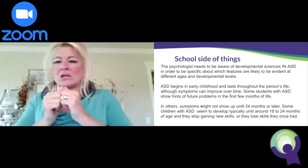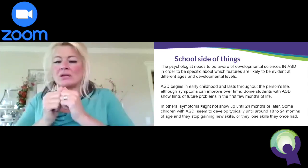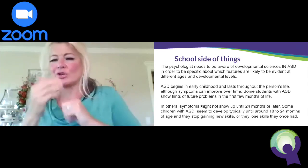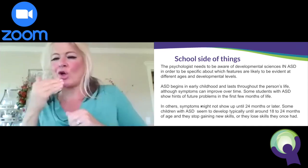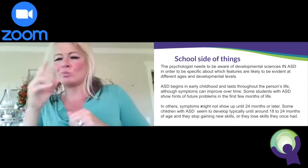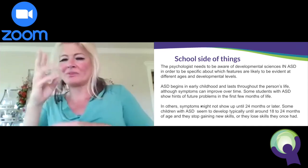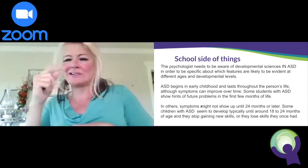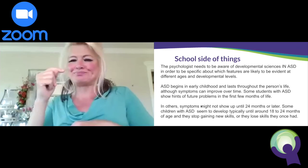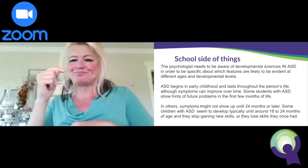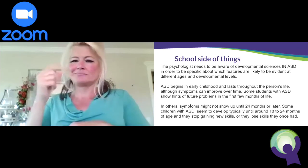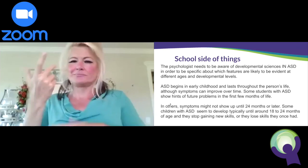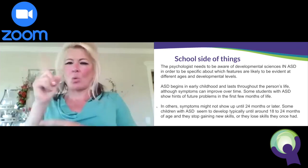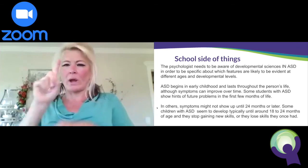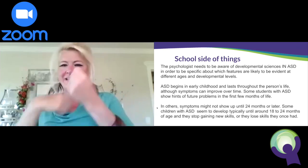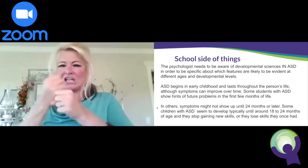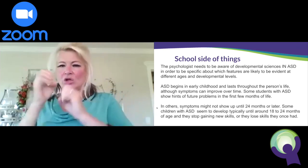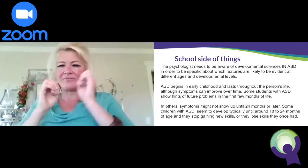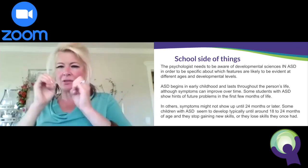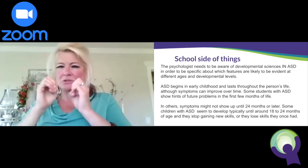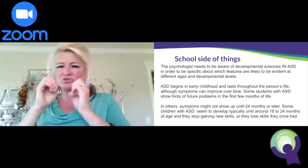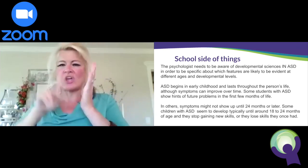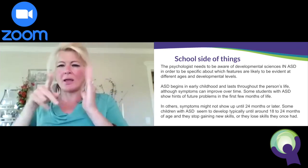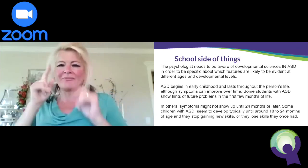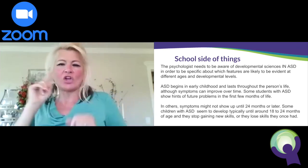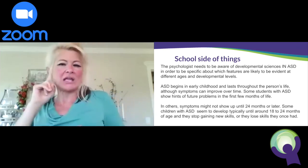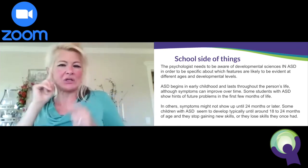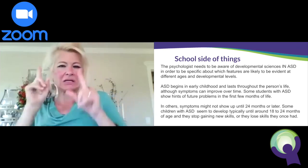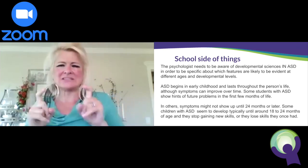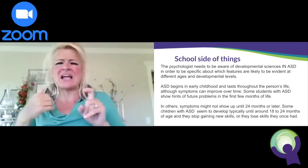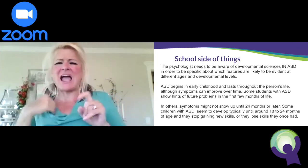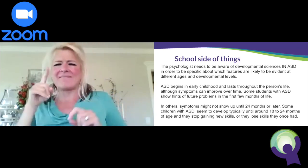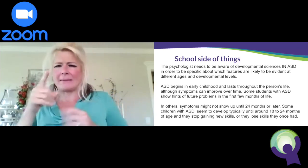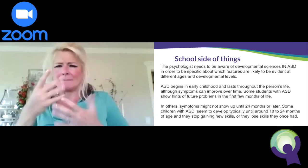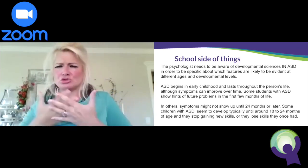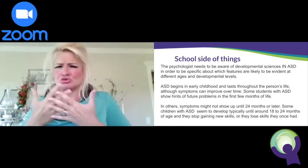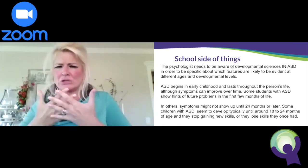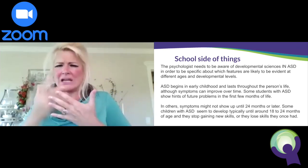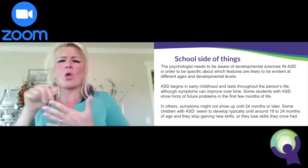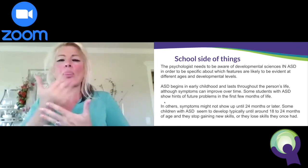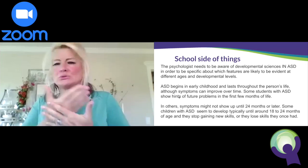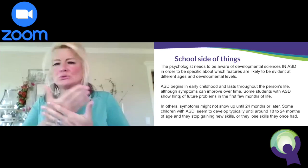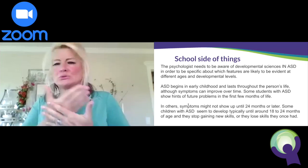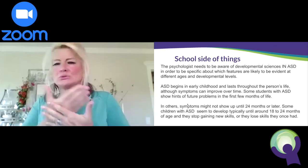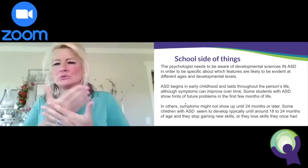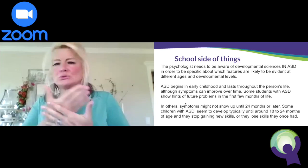professions because they don't know how to sign. So it's usually like a one-year evaluation check-up for screening and